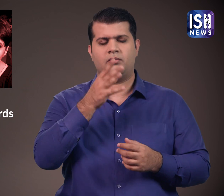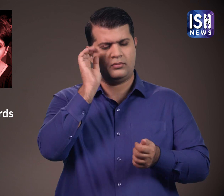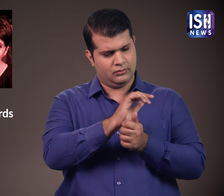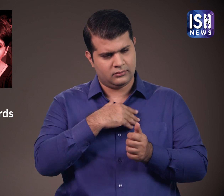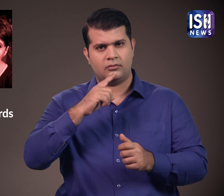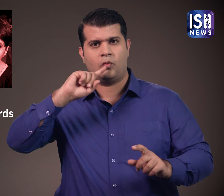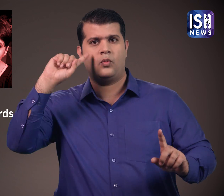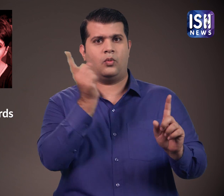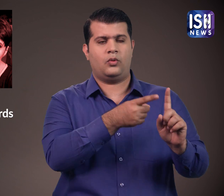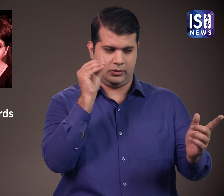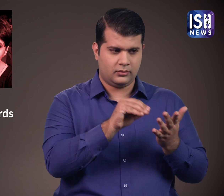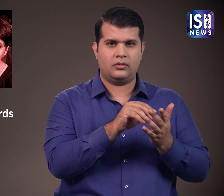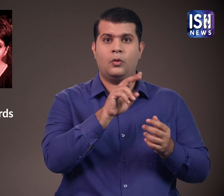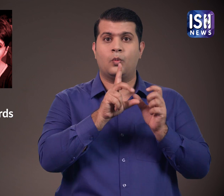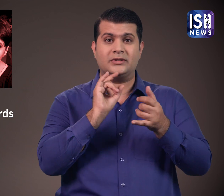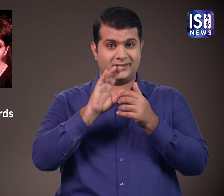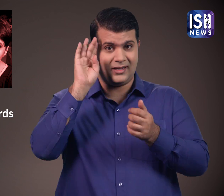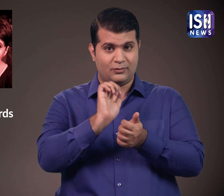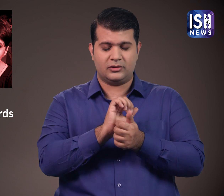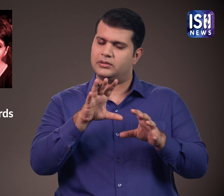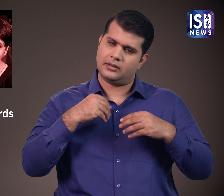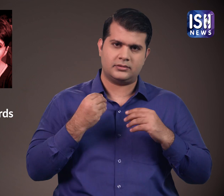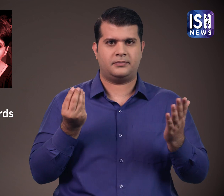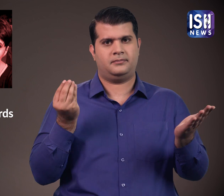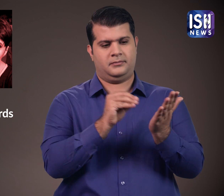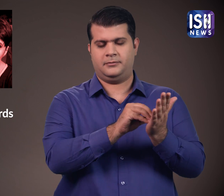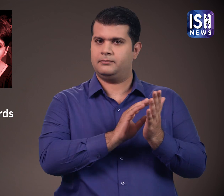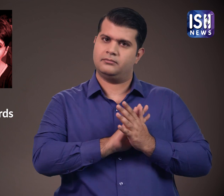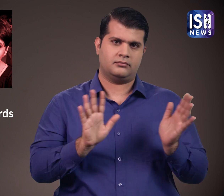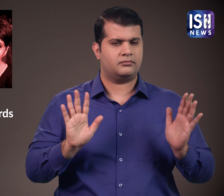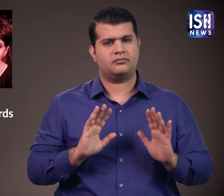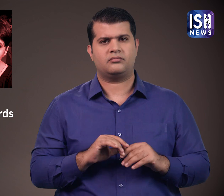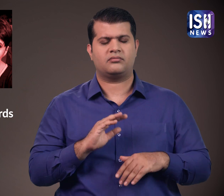The senior cop instructed the Vasai police to file the complaint.